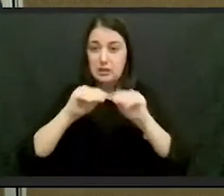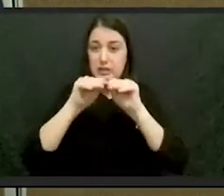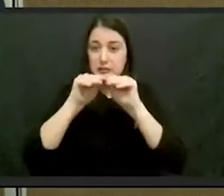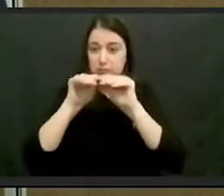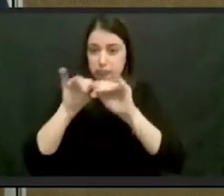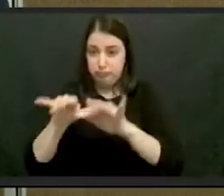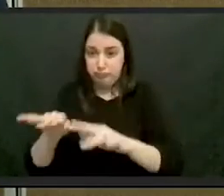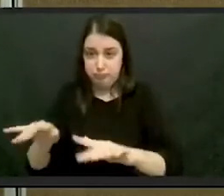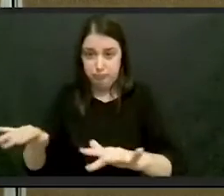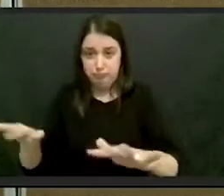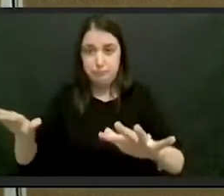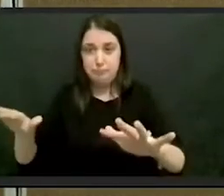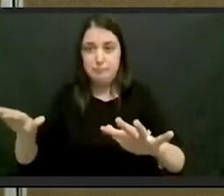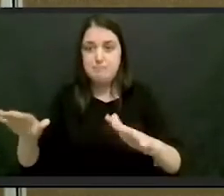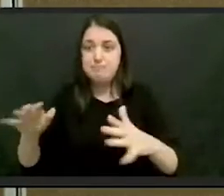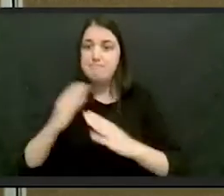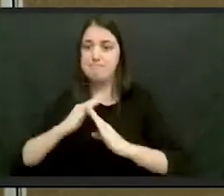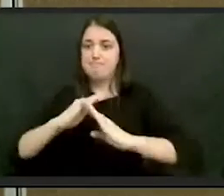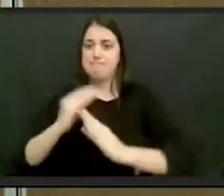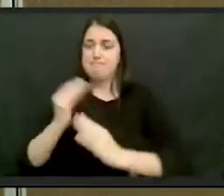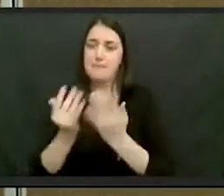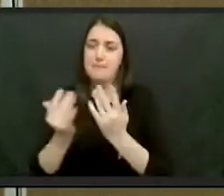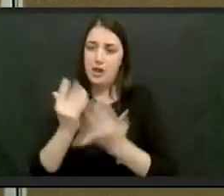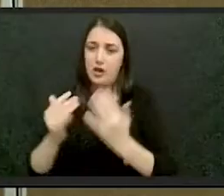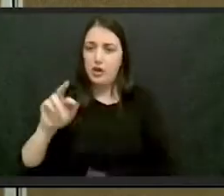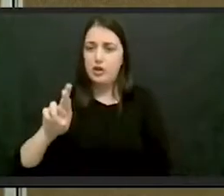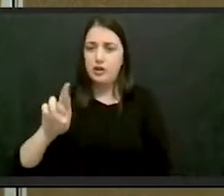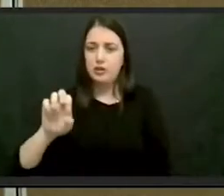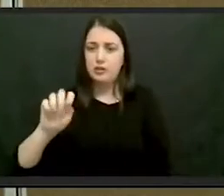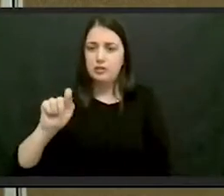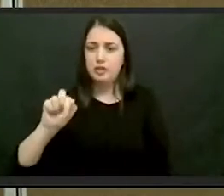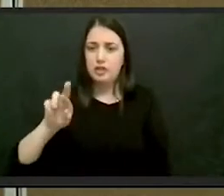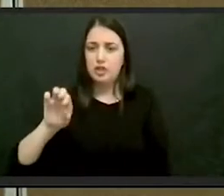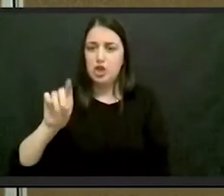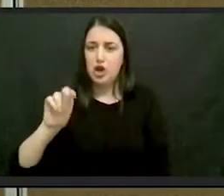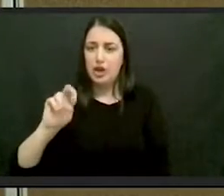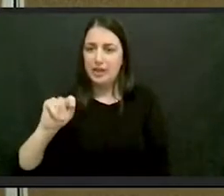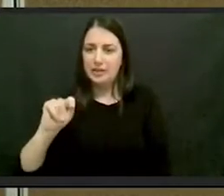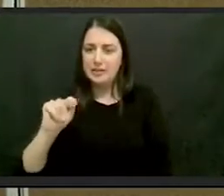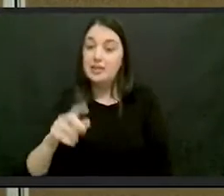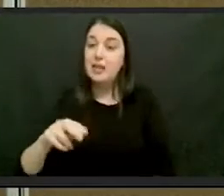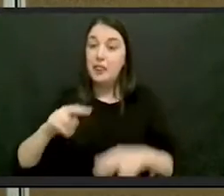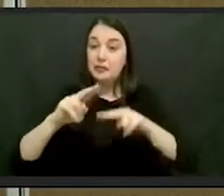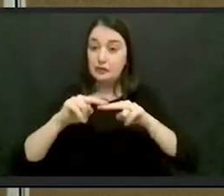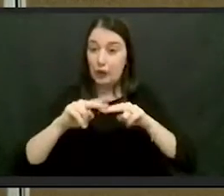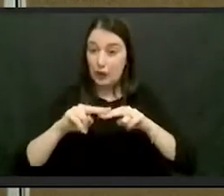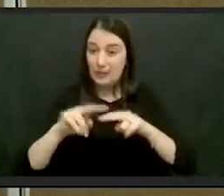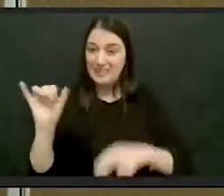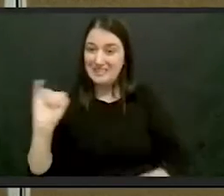retardant. The salt effects are almost like a fertilizer effect. We try not to use it. We try not to use it within 300